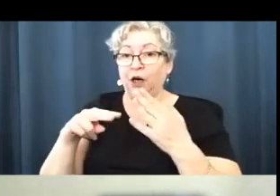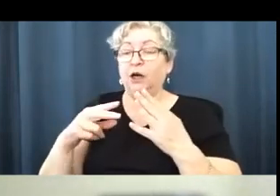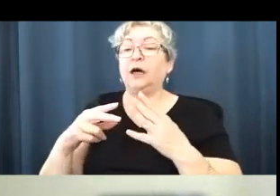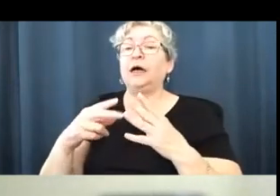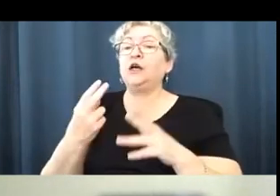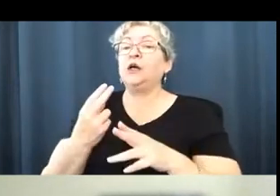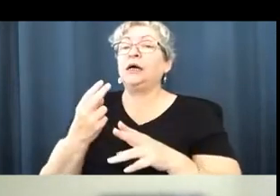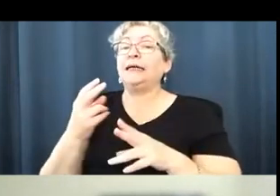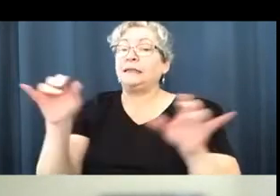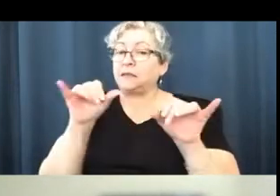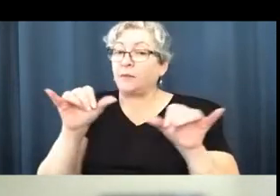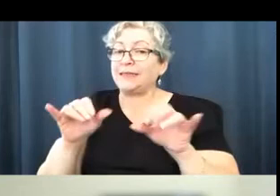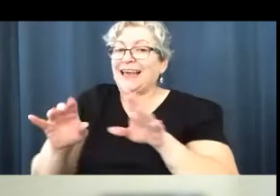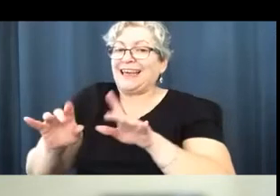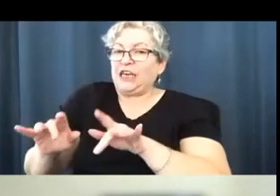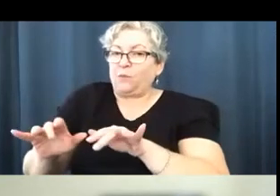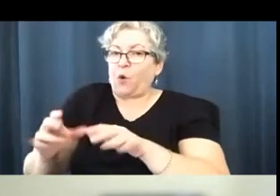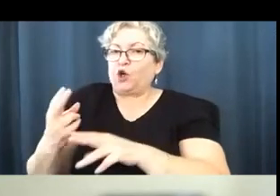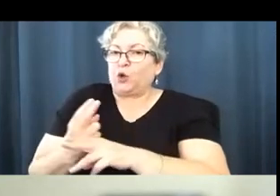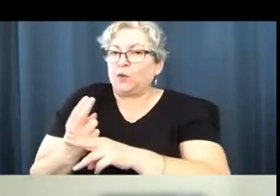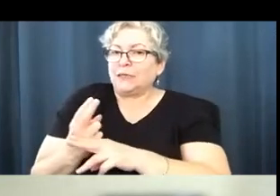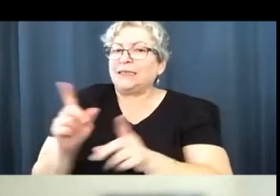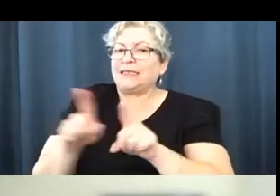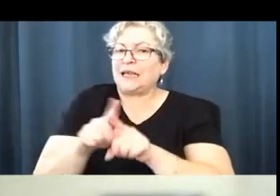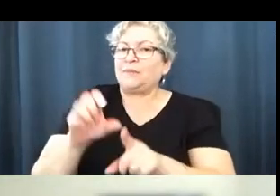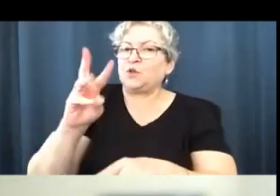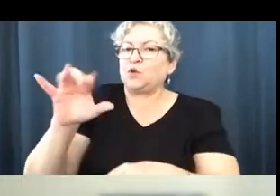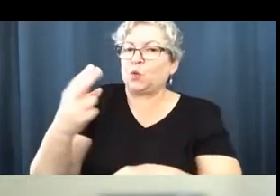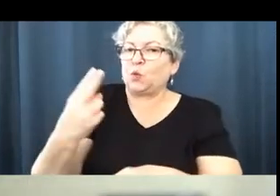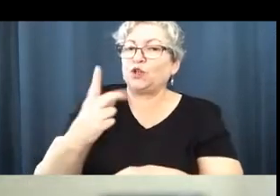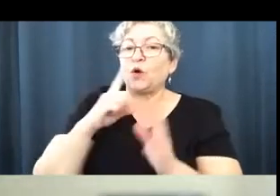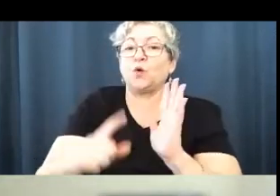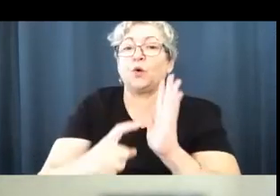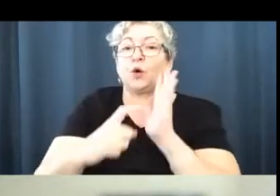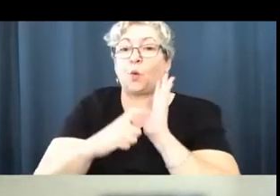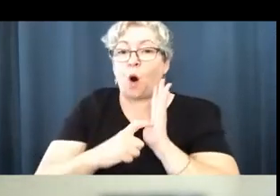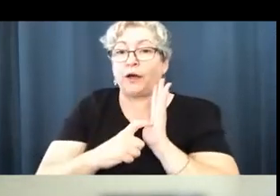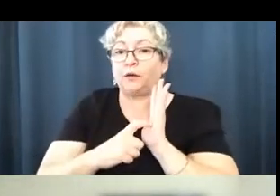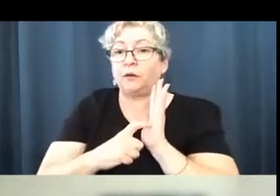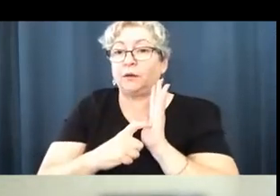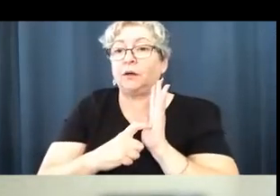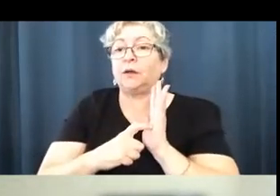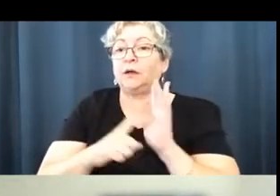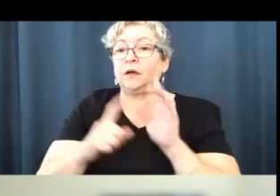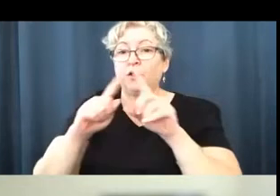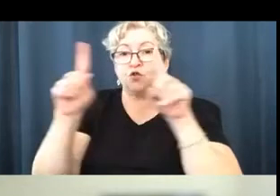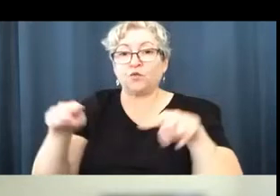to the way switches work. They also require the screen reading where you have to have